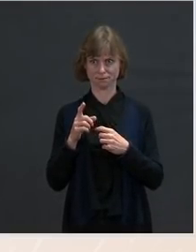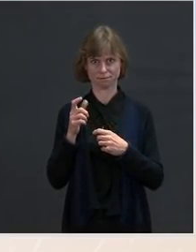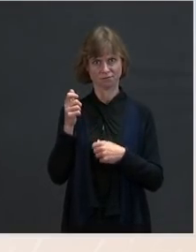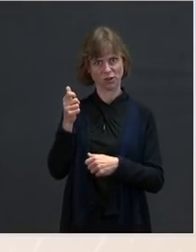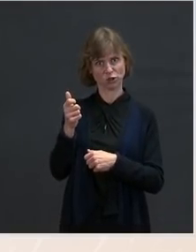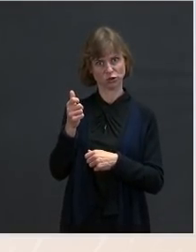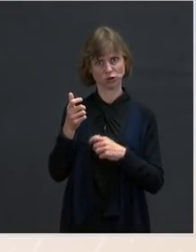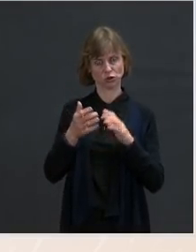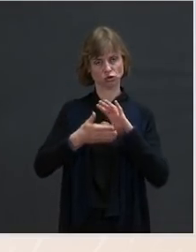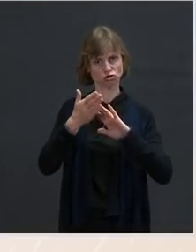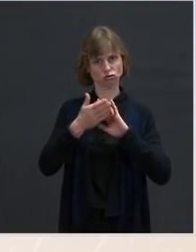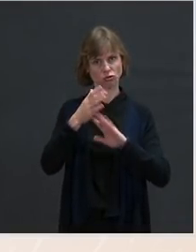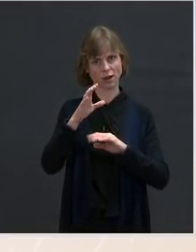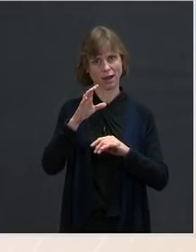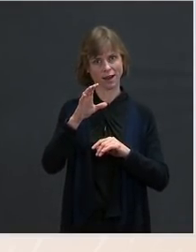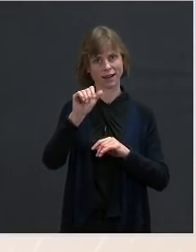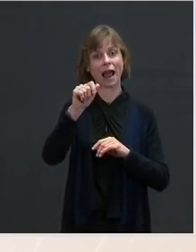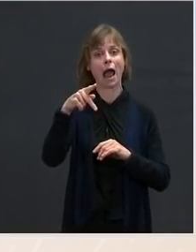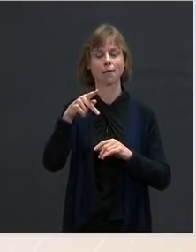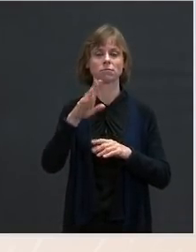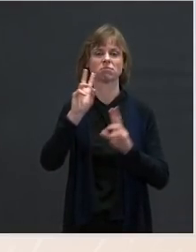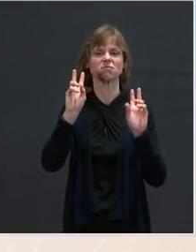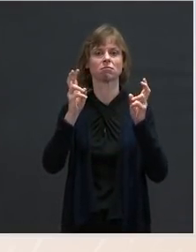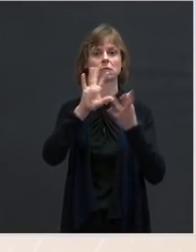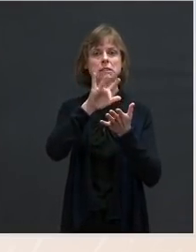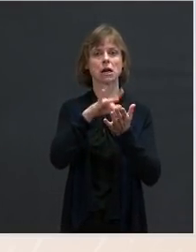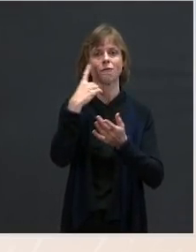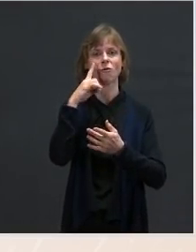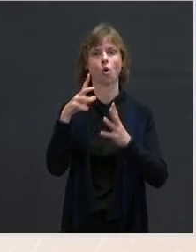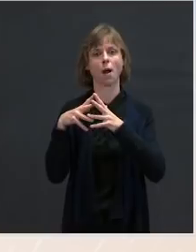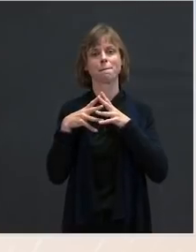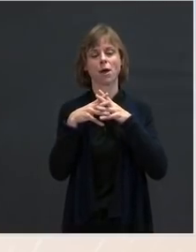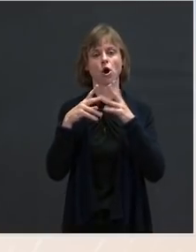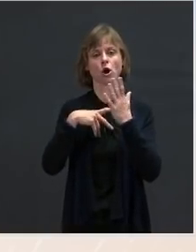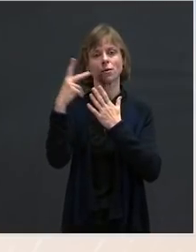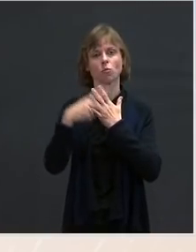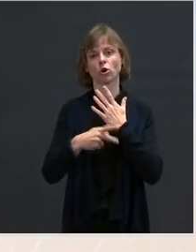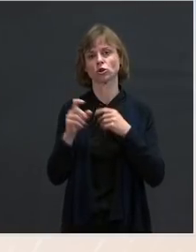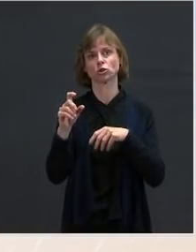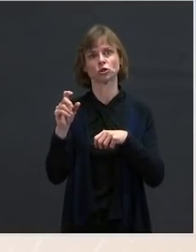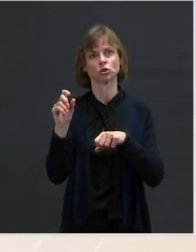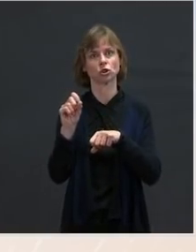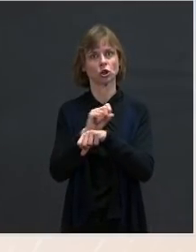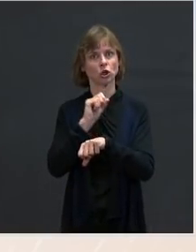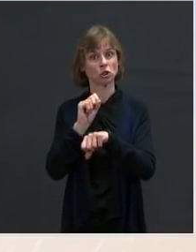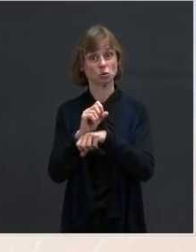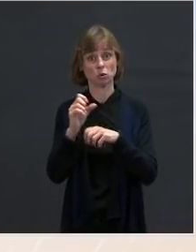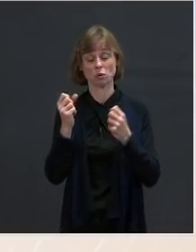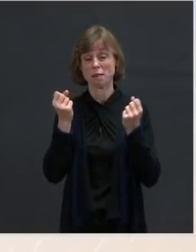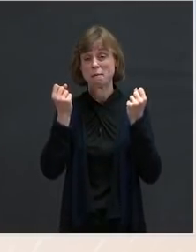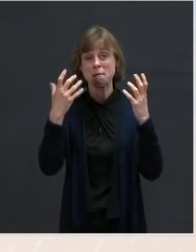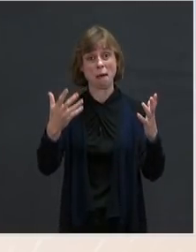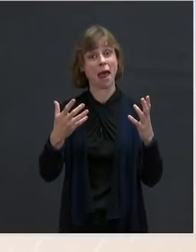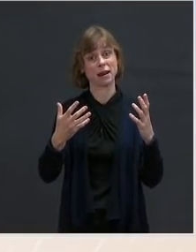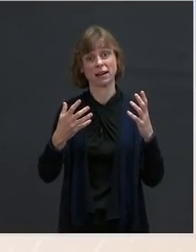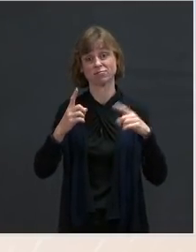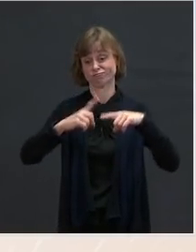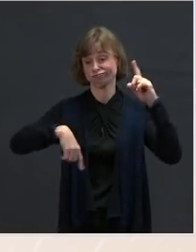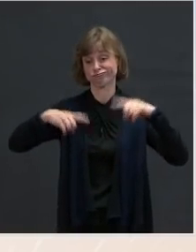the Center for American Progress, she worked with partners across the ideological spectrum to develop consensus solutions